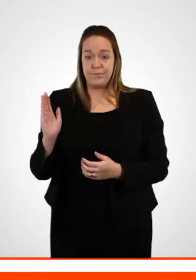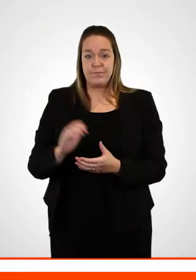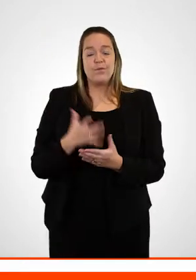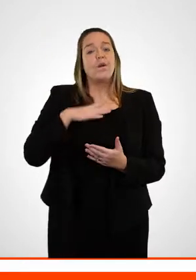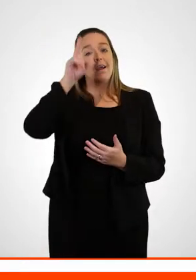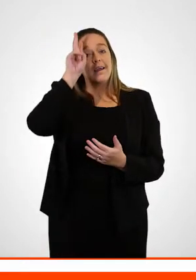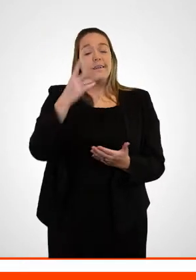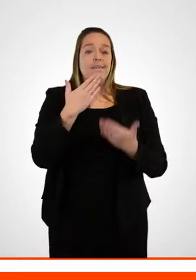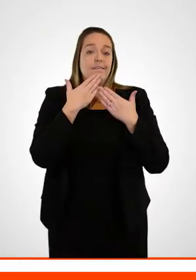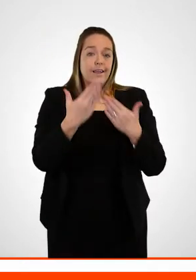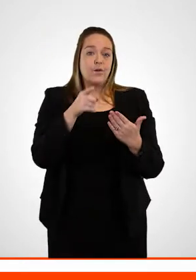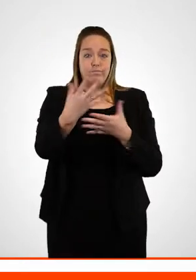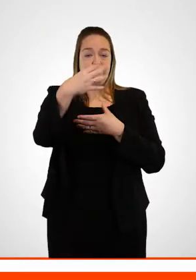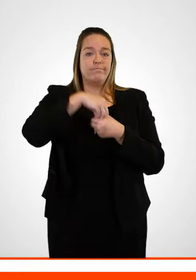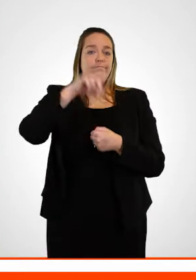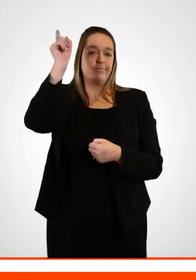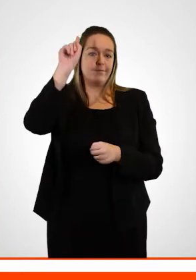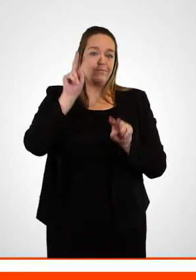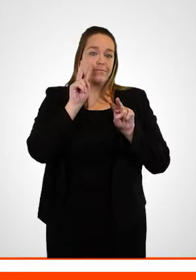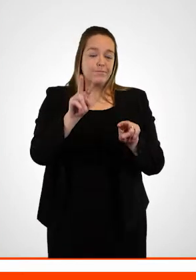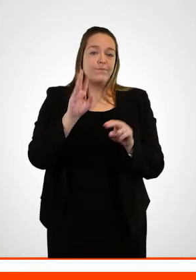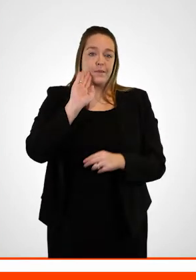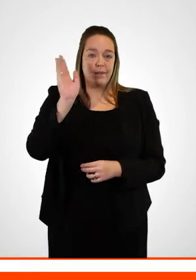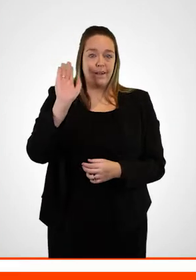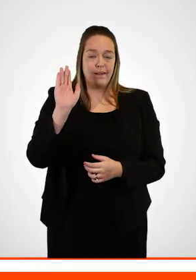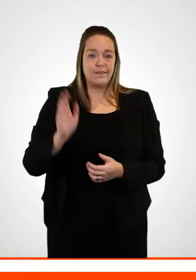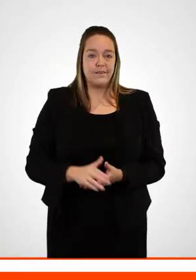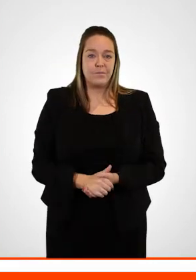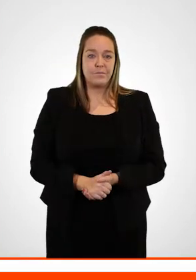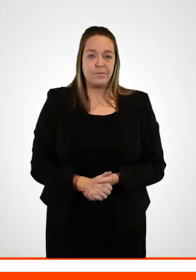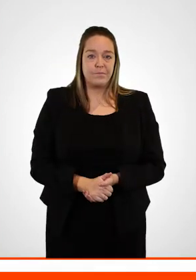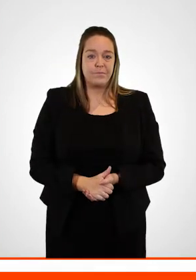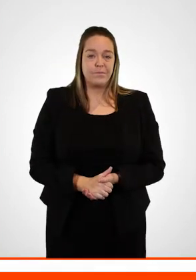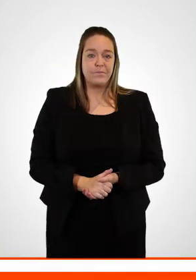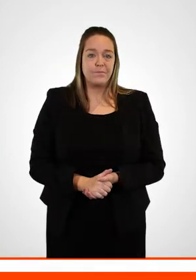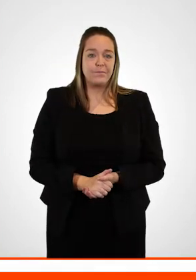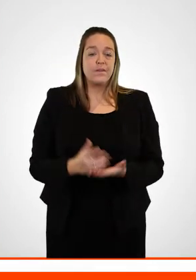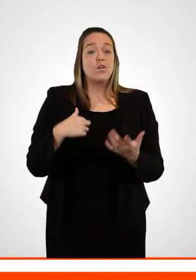And again, I want to thank you very much for participating in this online seminar.